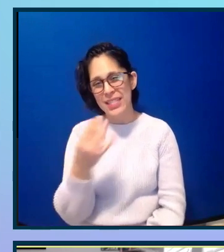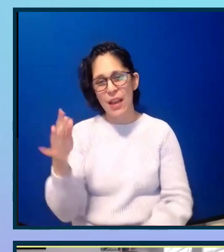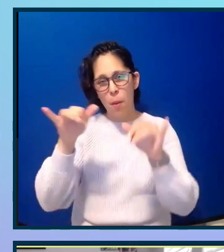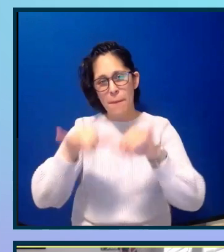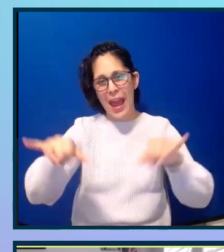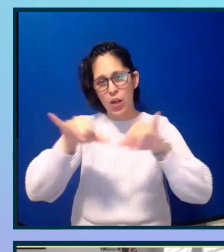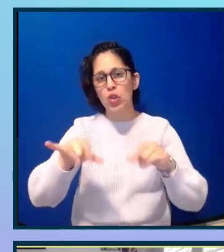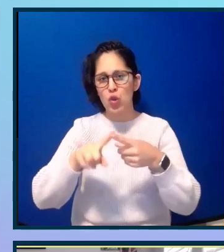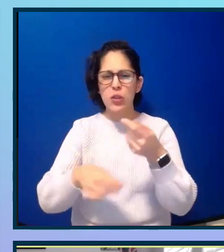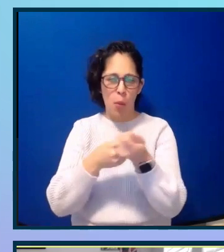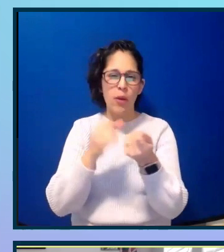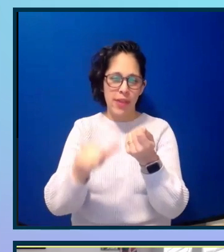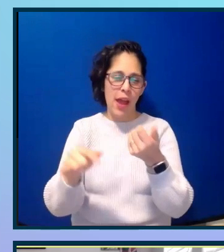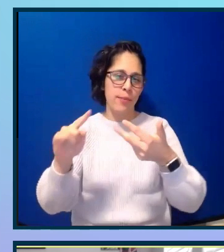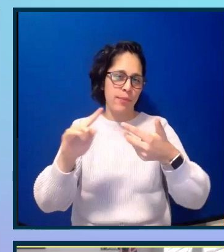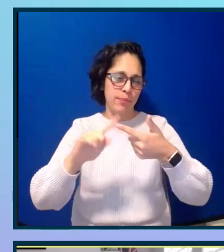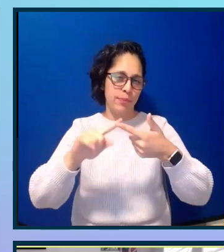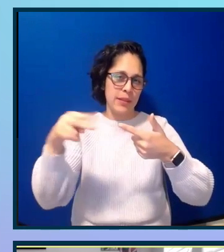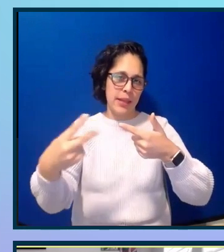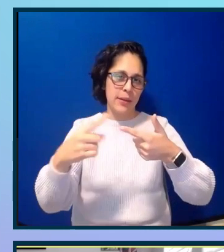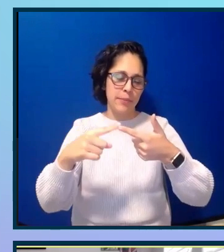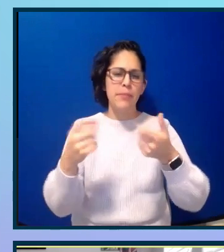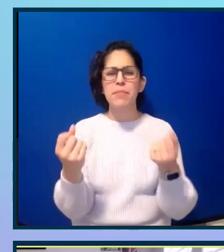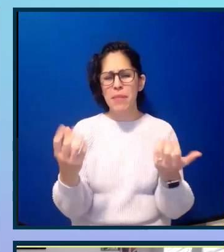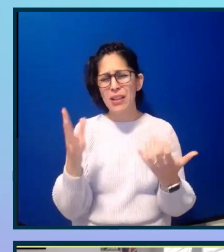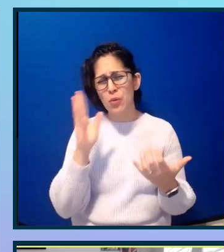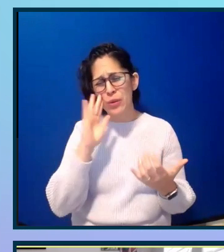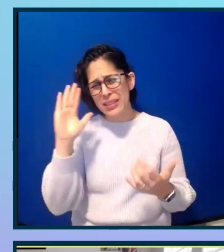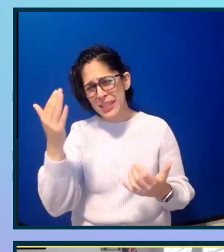And a lot of these will sound like simply good design.